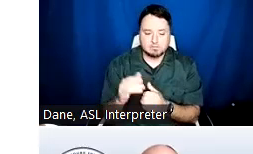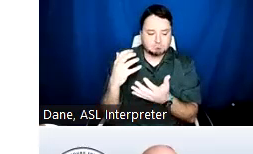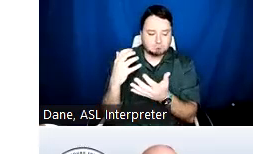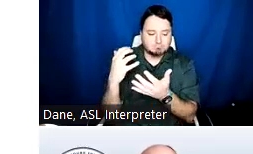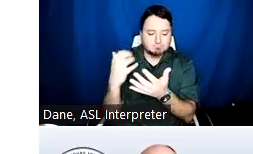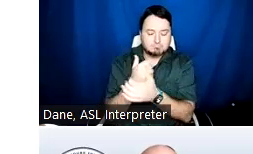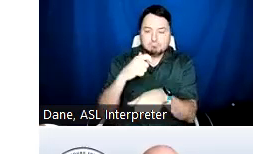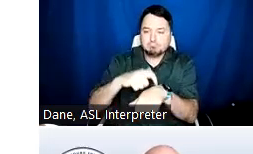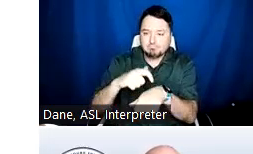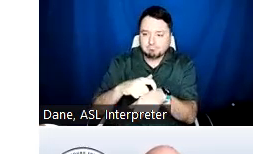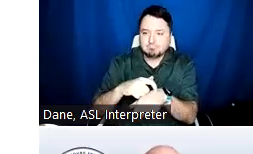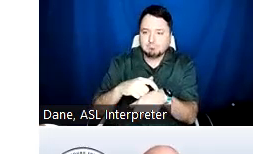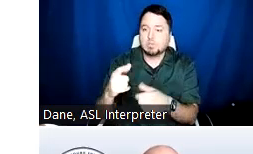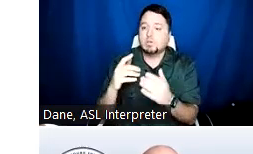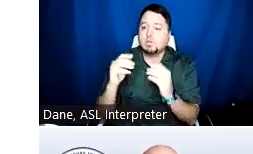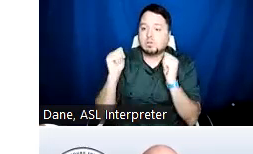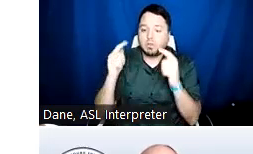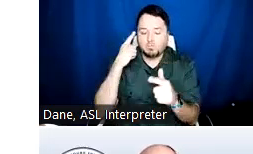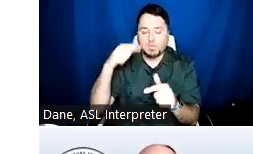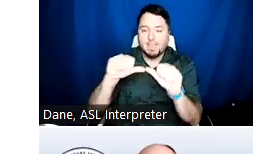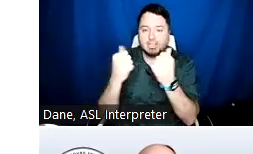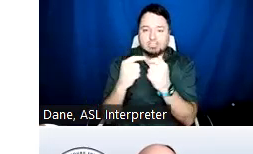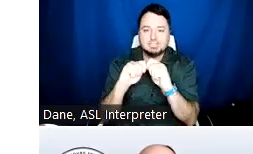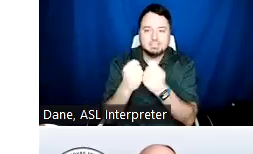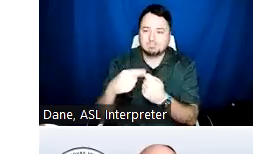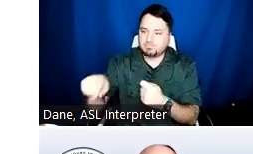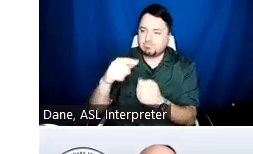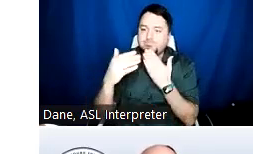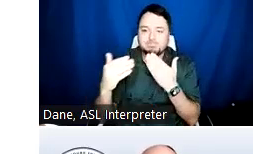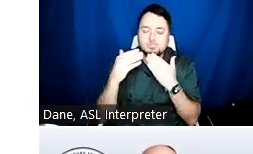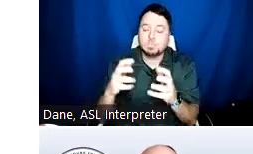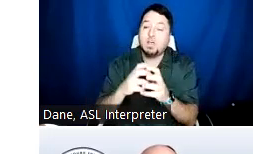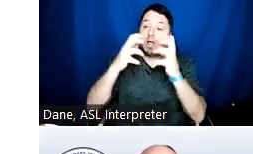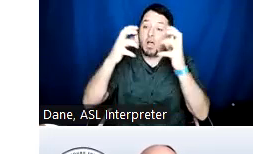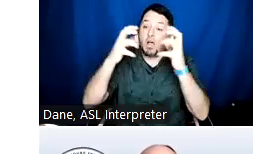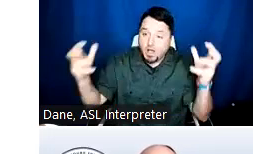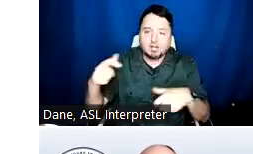want to thank everyone on the interagency team who spent an enormous amount of time, energy,